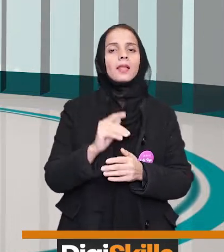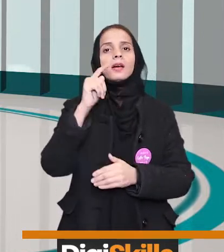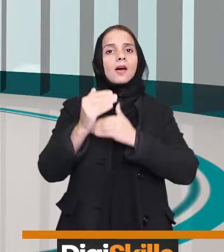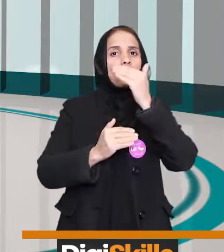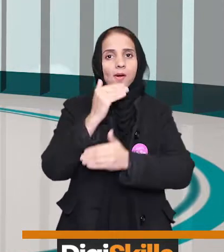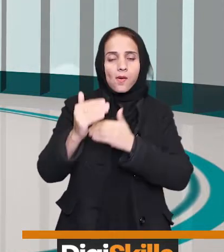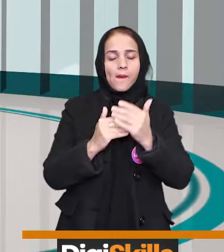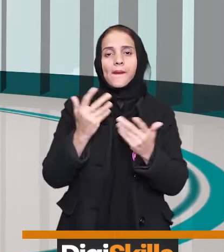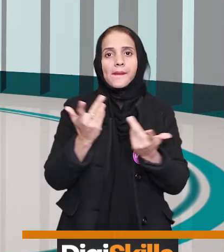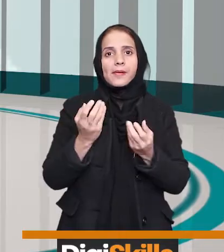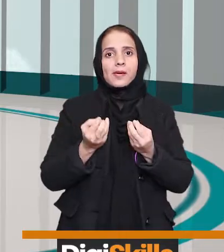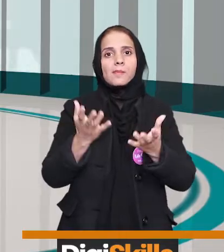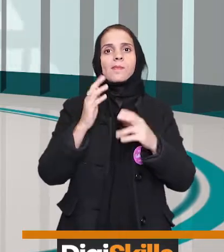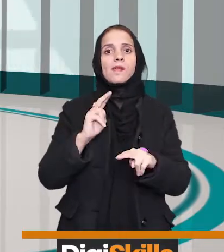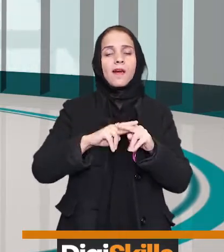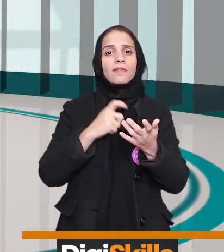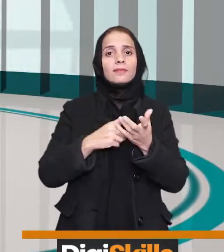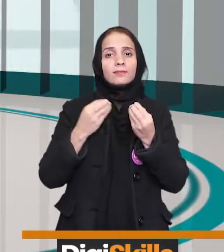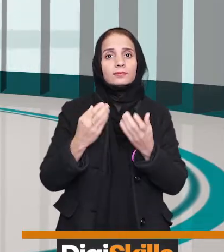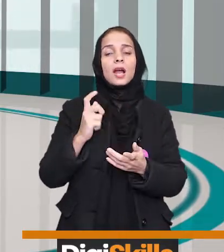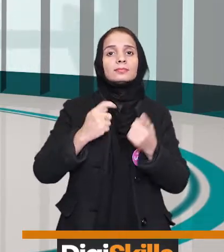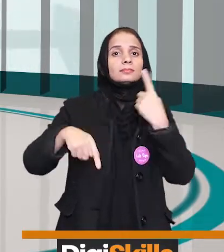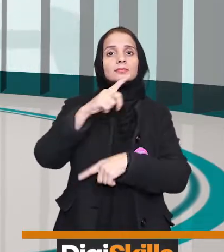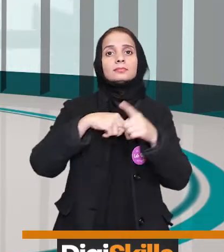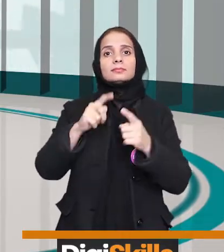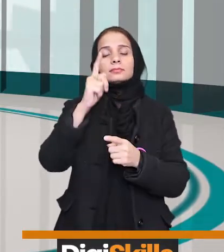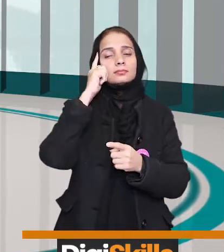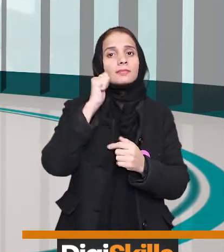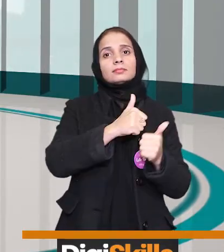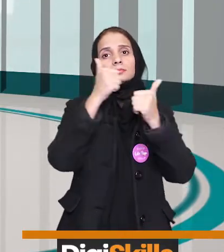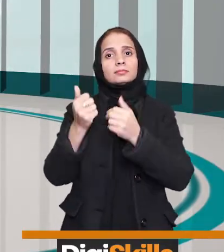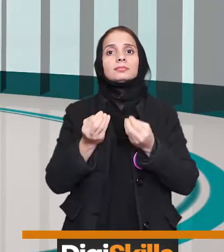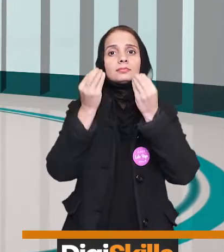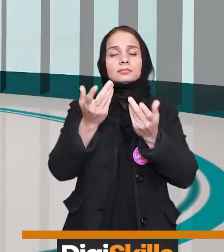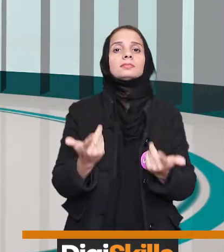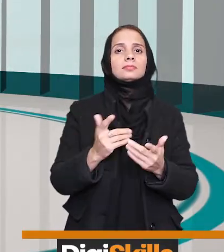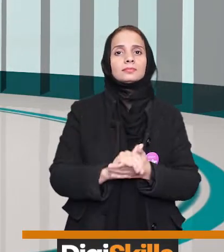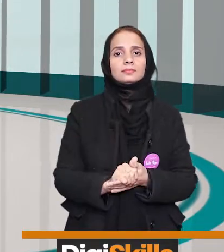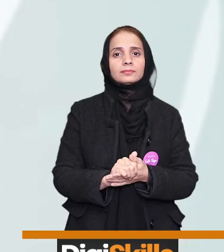how can you deliver a good work to employer as a freelancer.